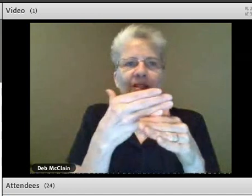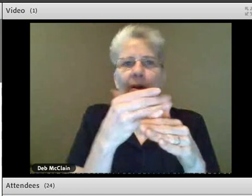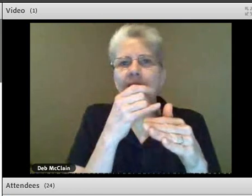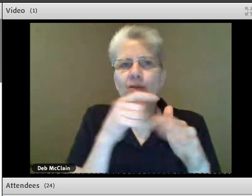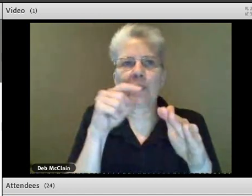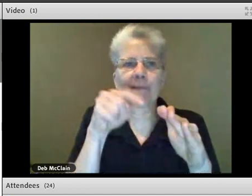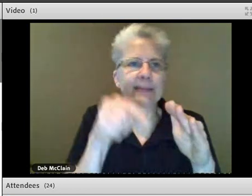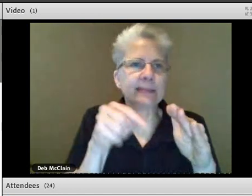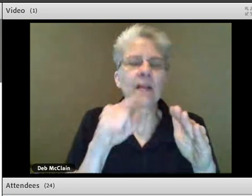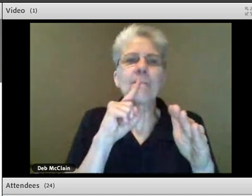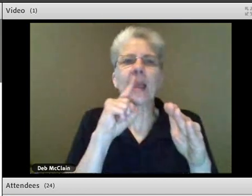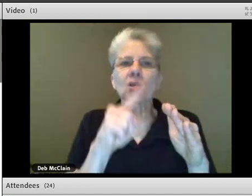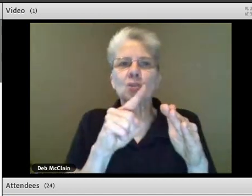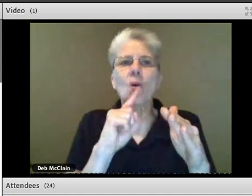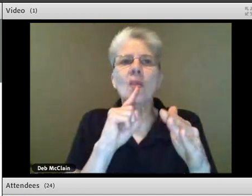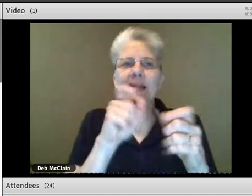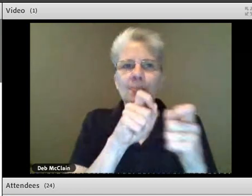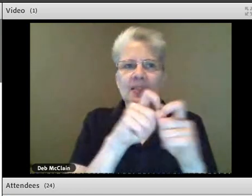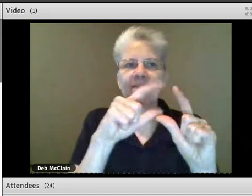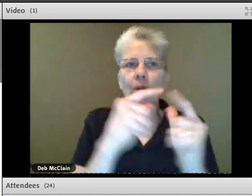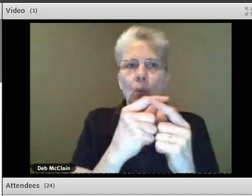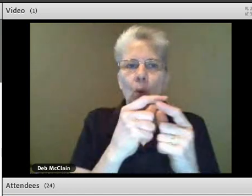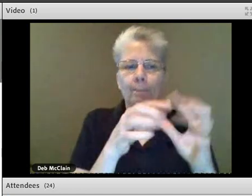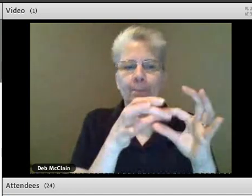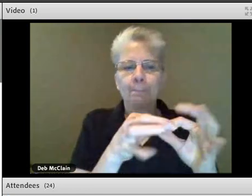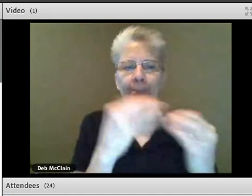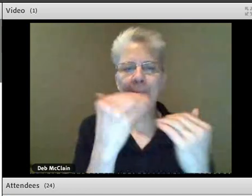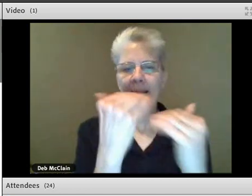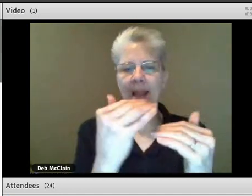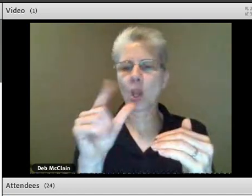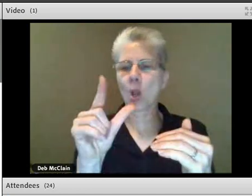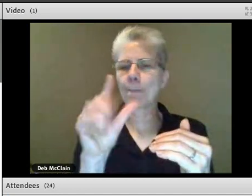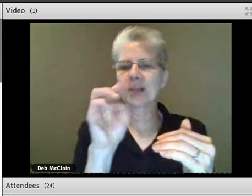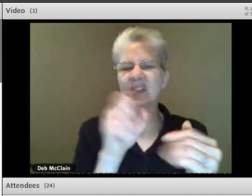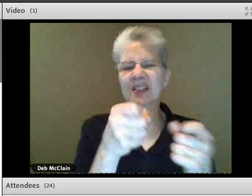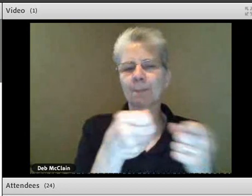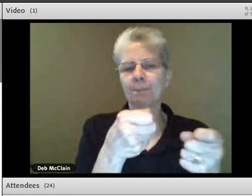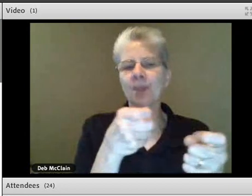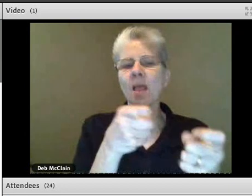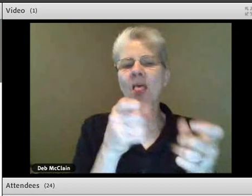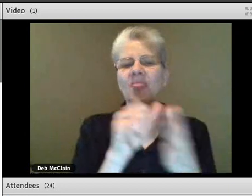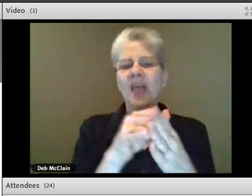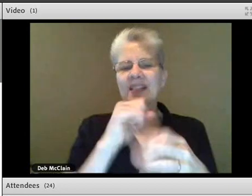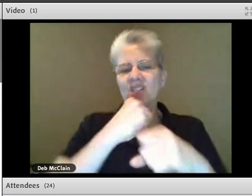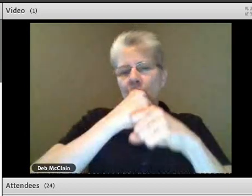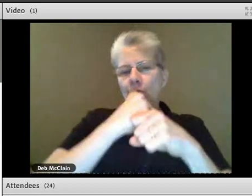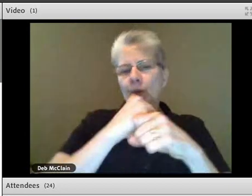to make sure you only share it to that specific group. The learning management system helps manage that security and access.